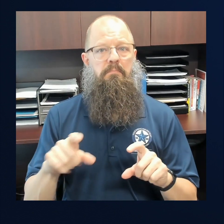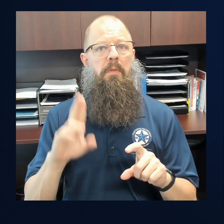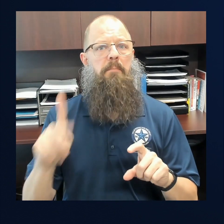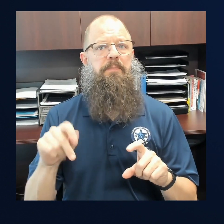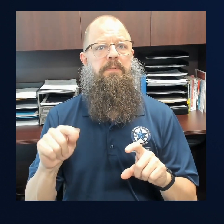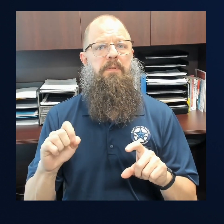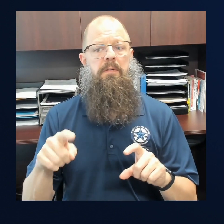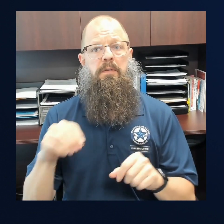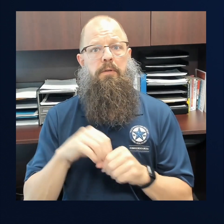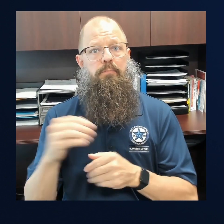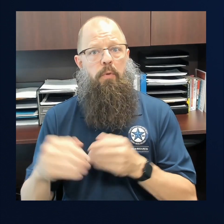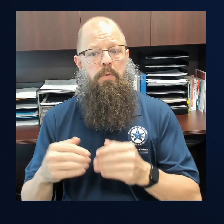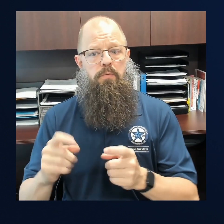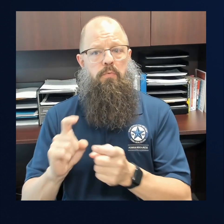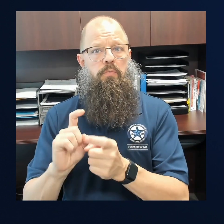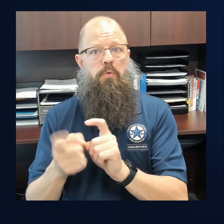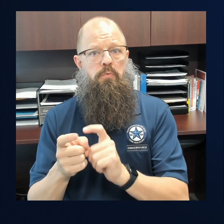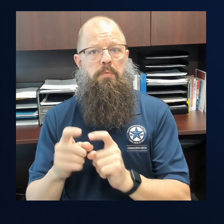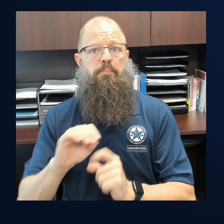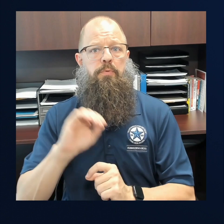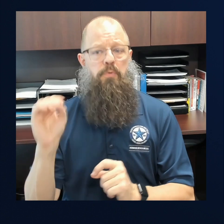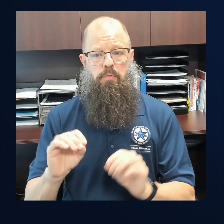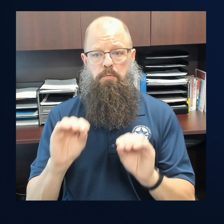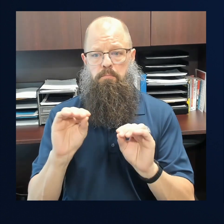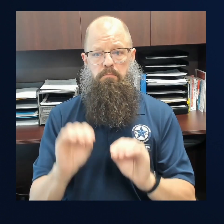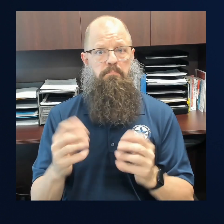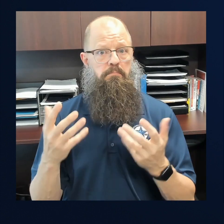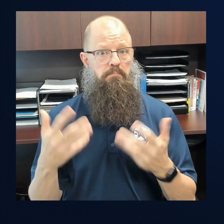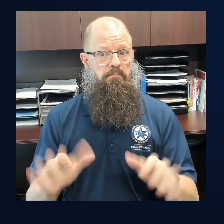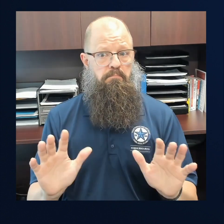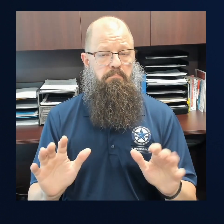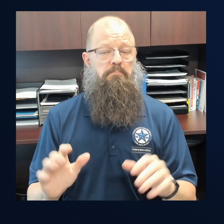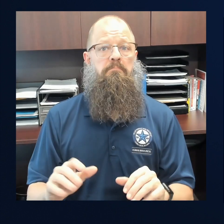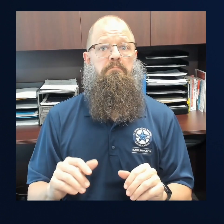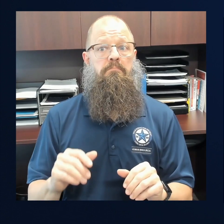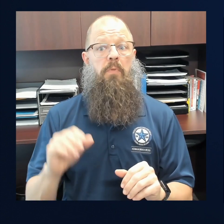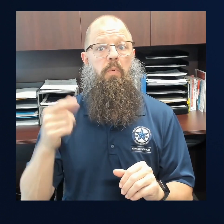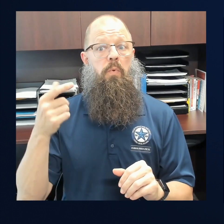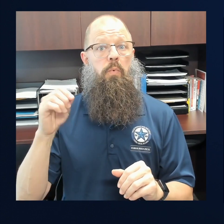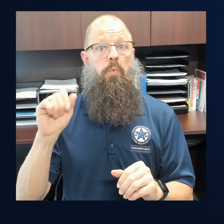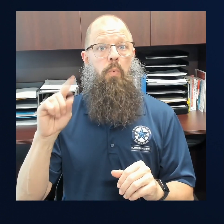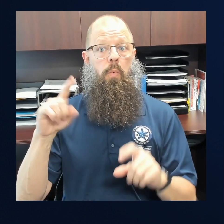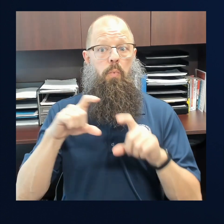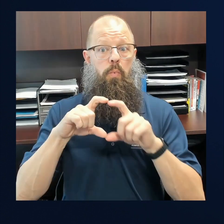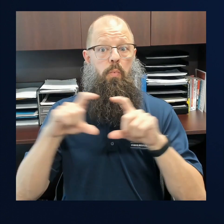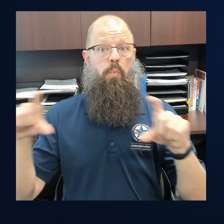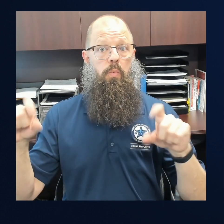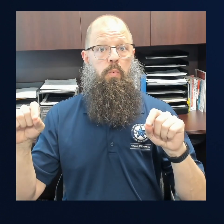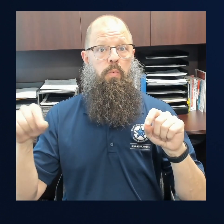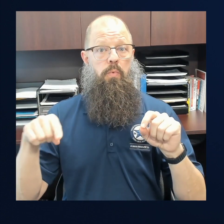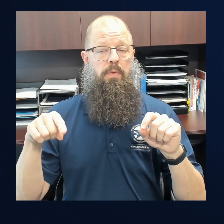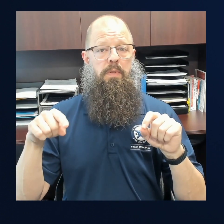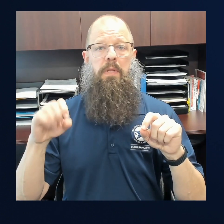where you can include the status and show the percent completion. Change that information and